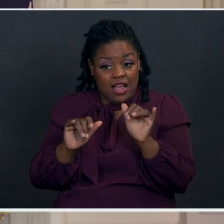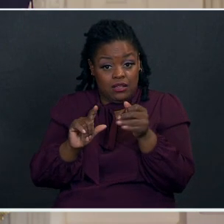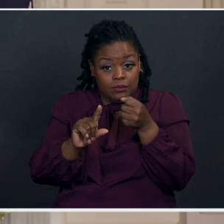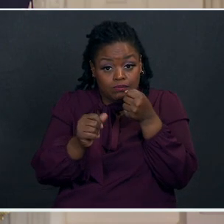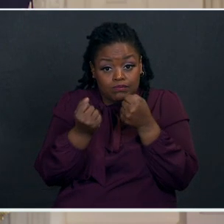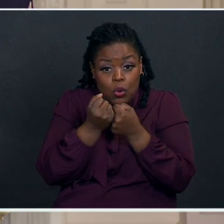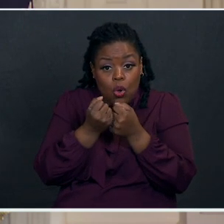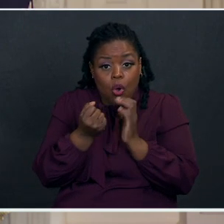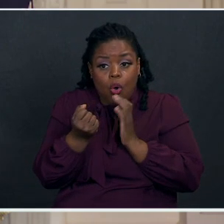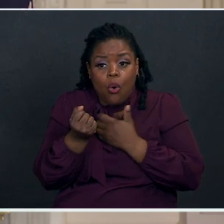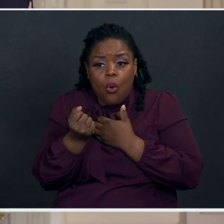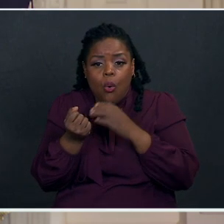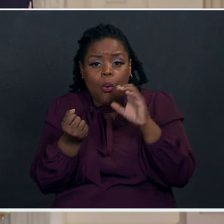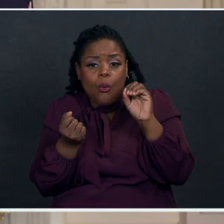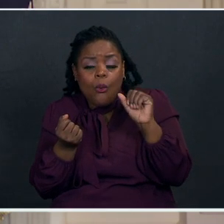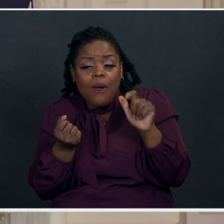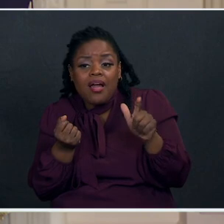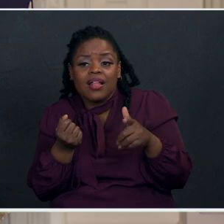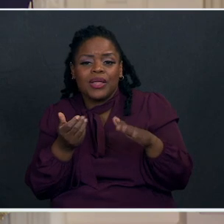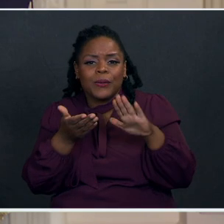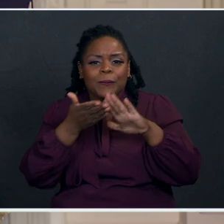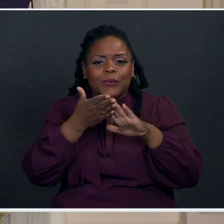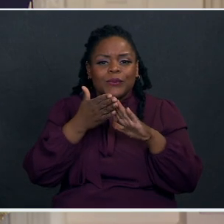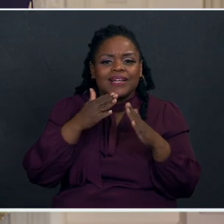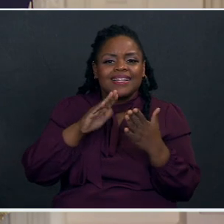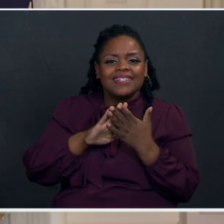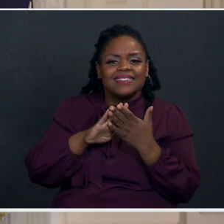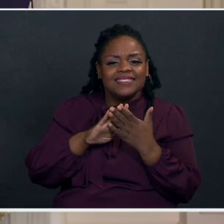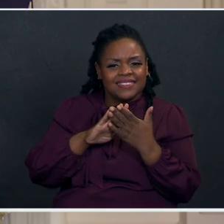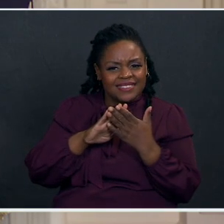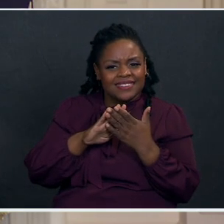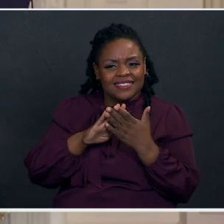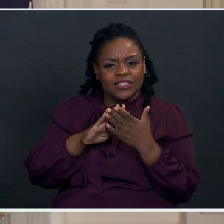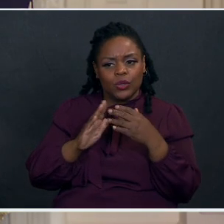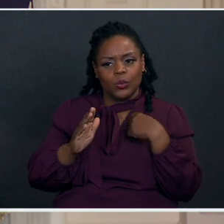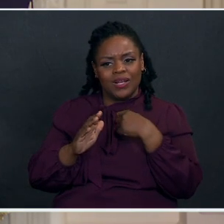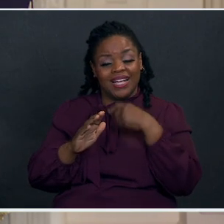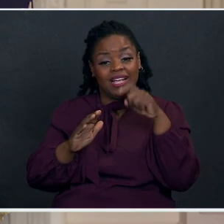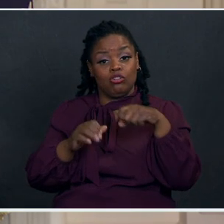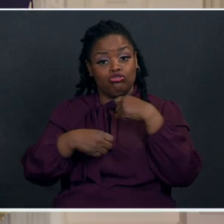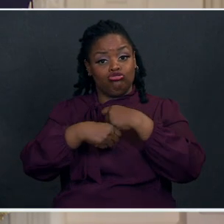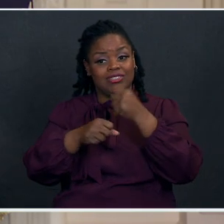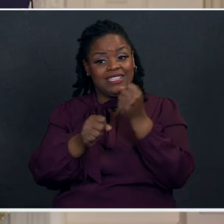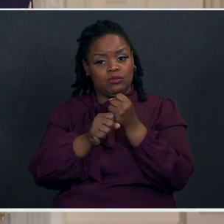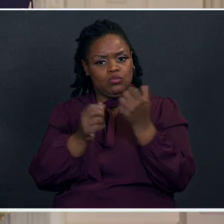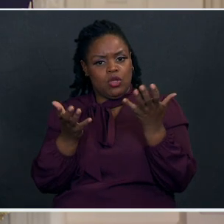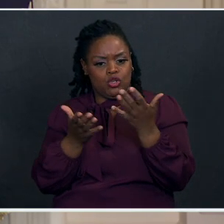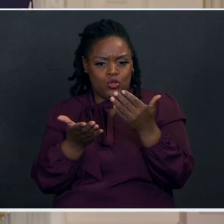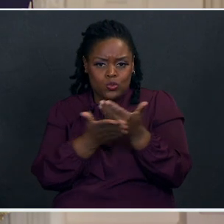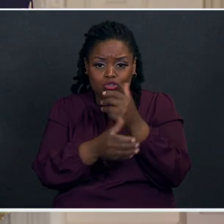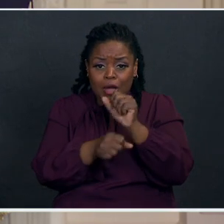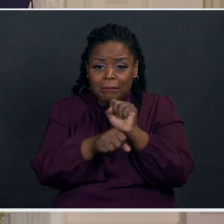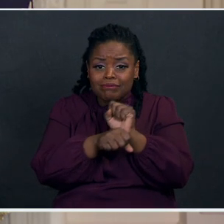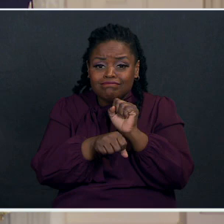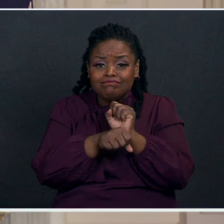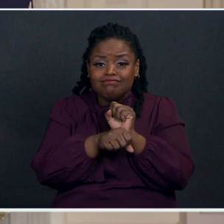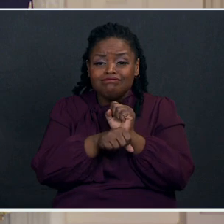We have to start by creating new, good-paying jobs, capping those abandoned wells, reclaiming mines, turning old brownfield sites